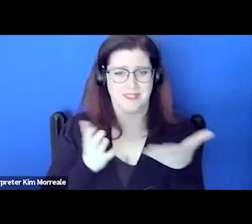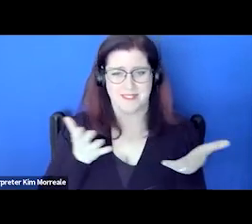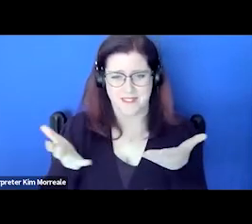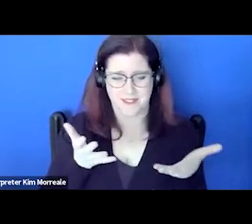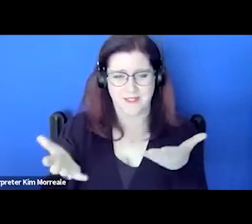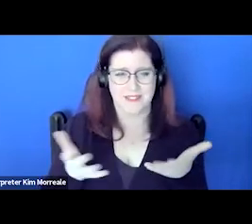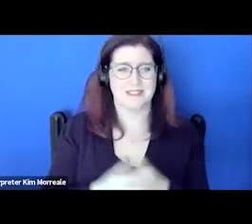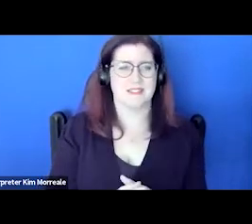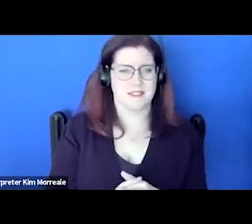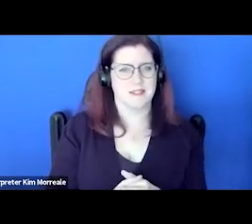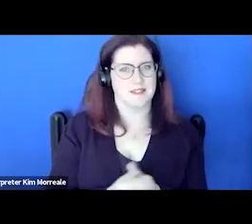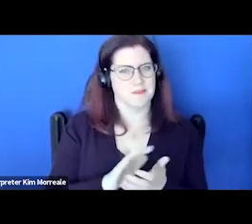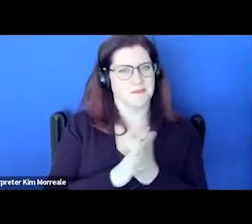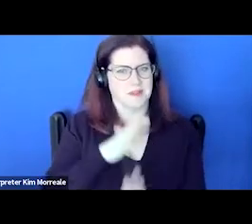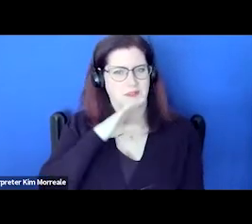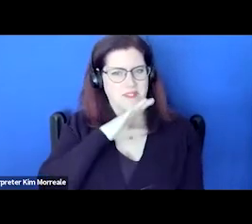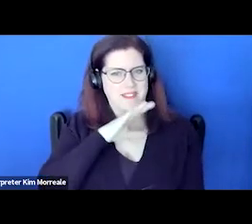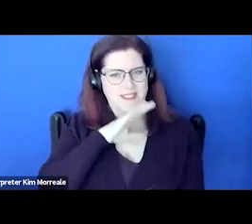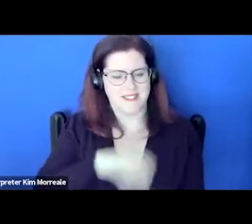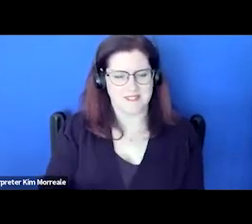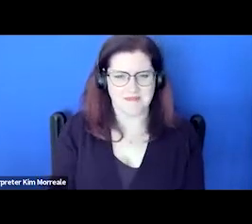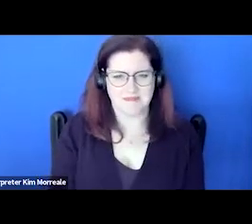so we get frustrated. And so that then leads into